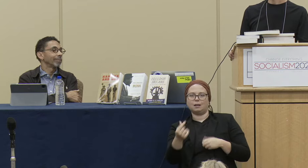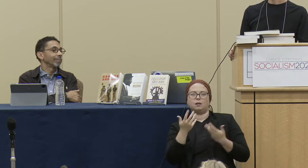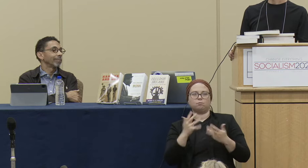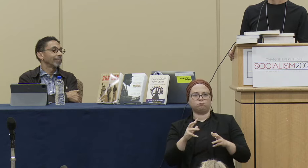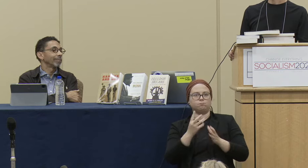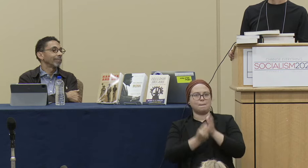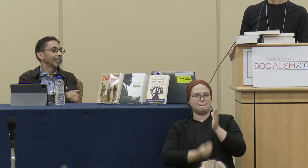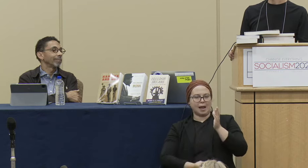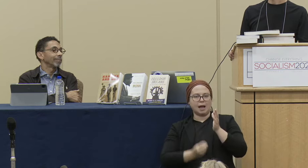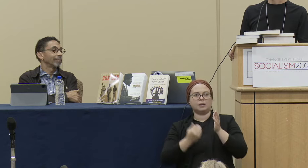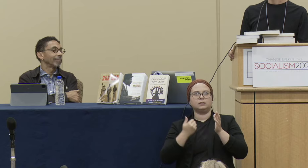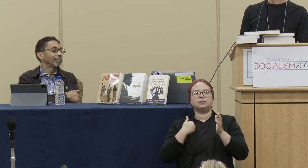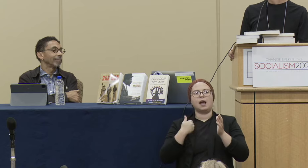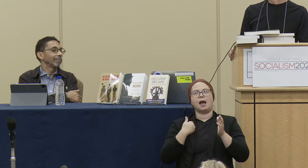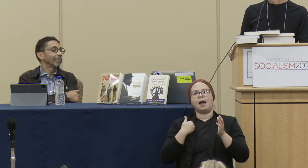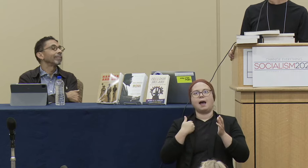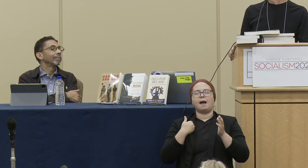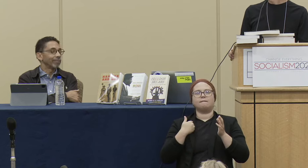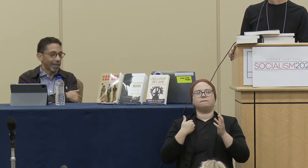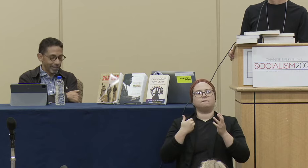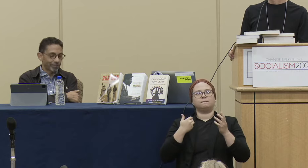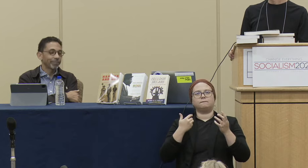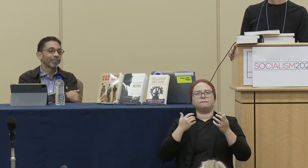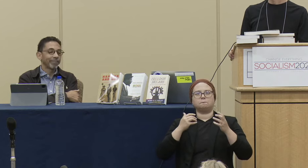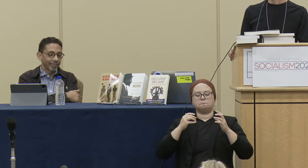And after Manning passed, there was an inauguration at Columbia